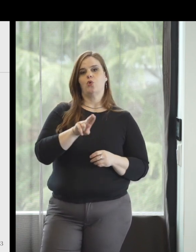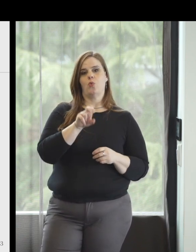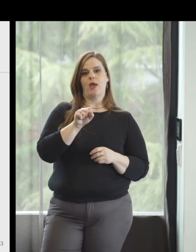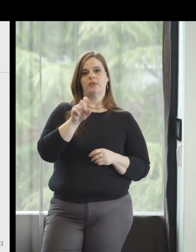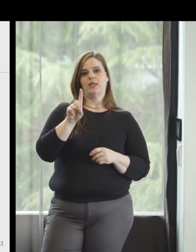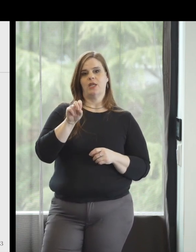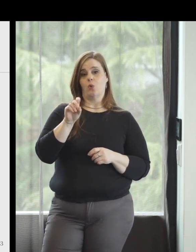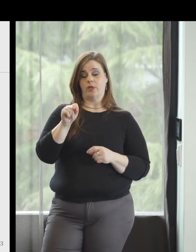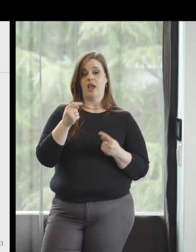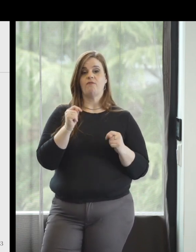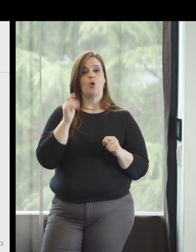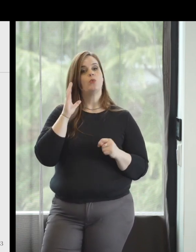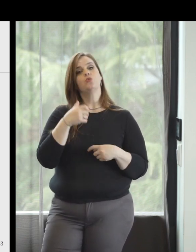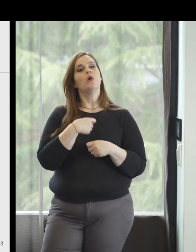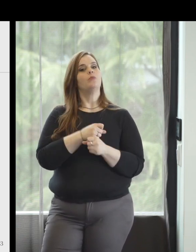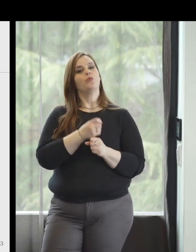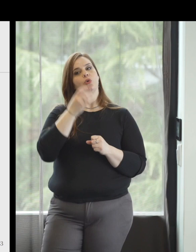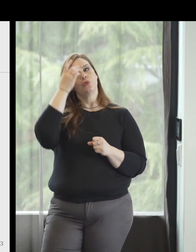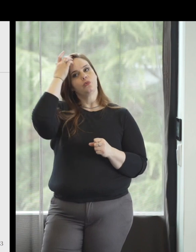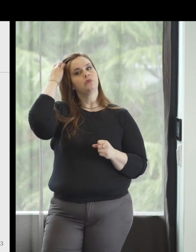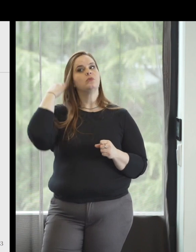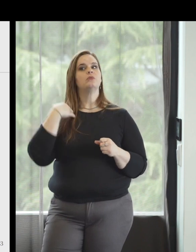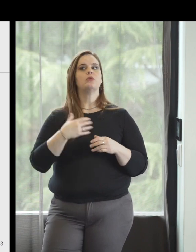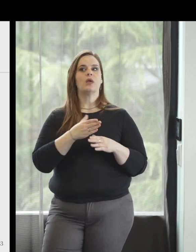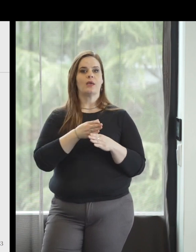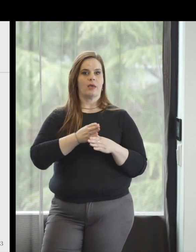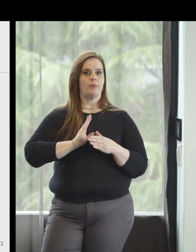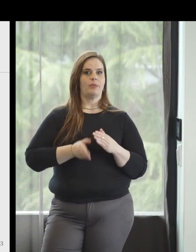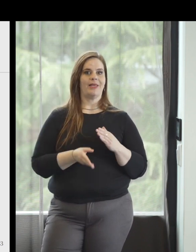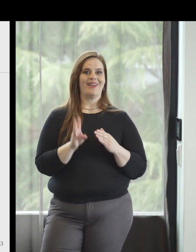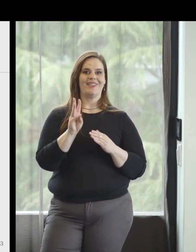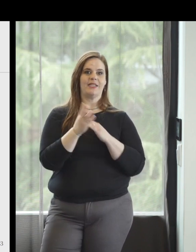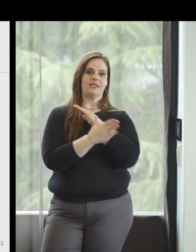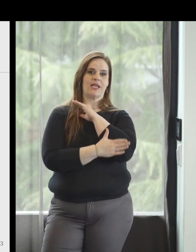which will produce complete 6 counties in Washington, Maryland,